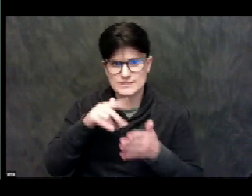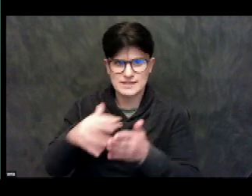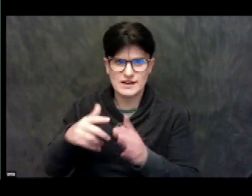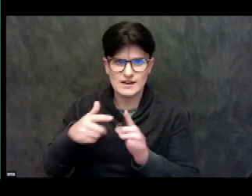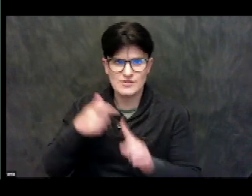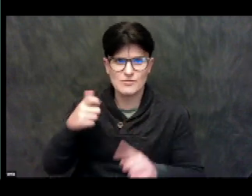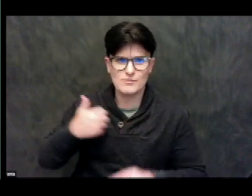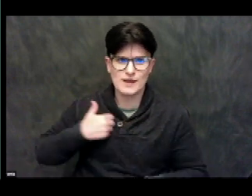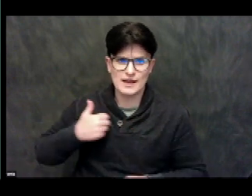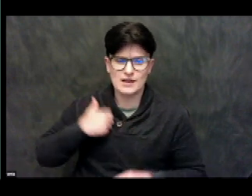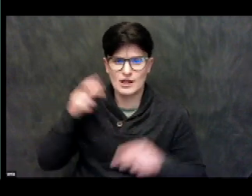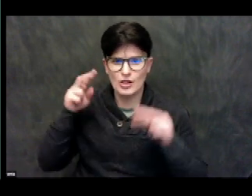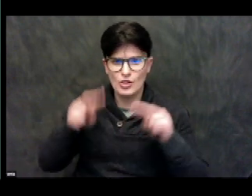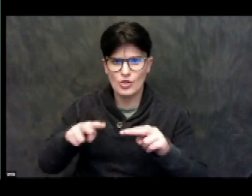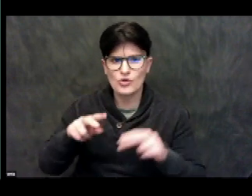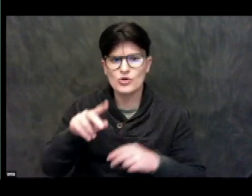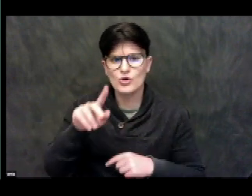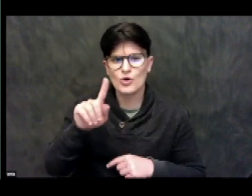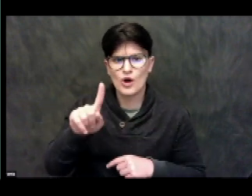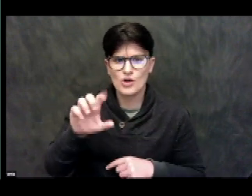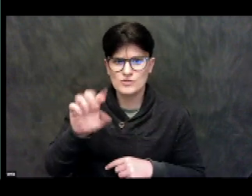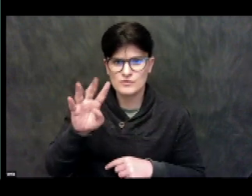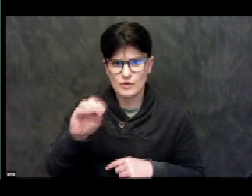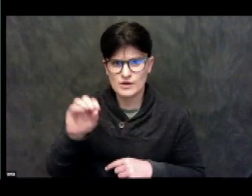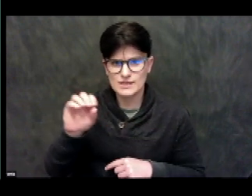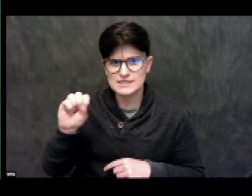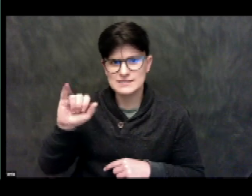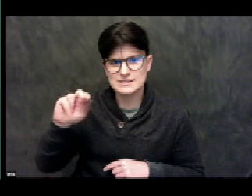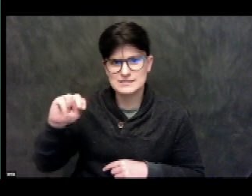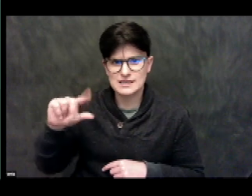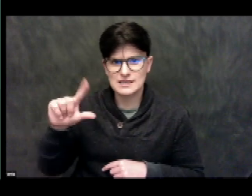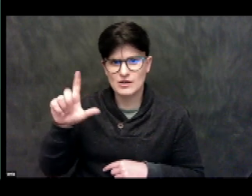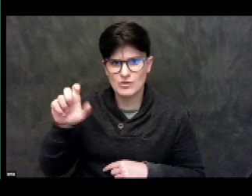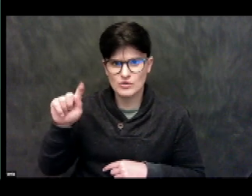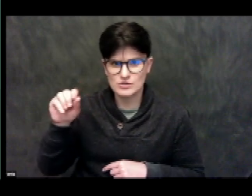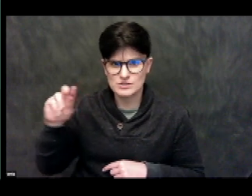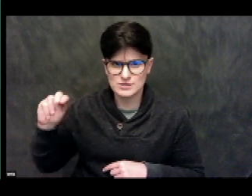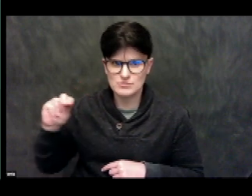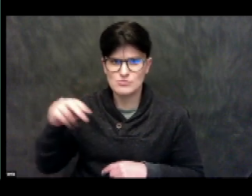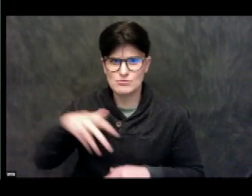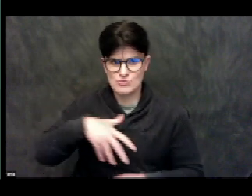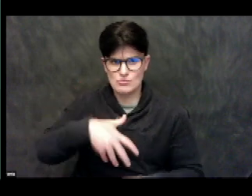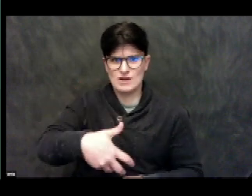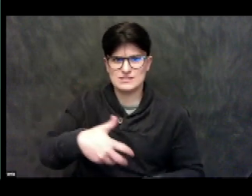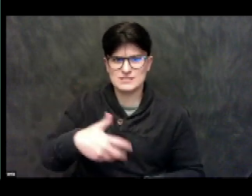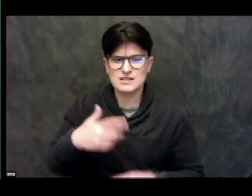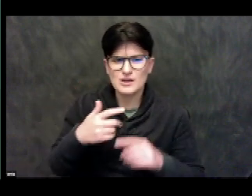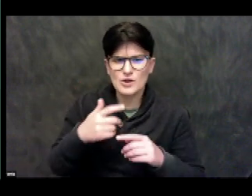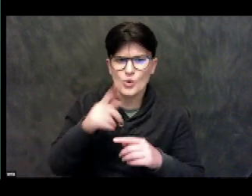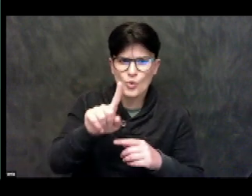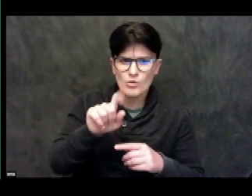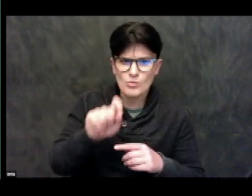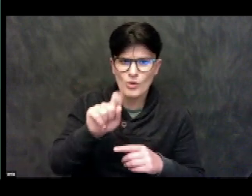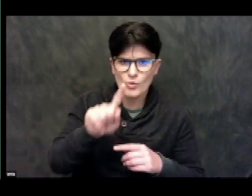of which 1.1% or almost 14,000 had a physical disability. It's a pretty large study.